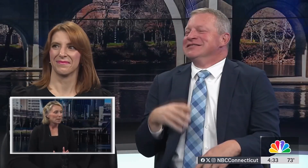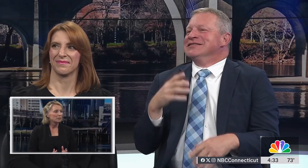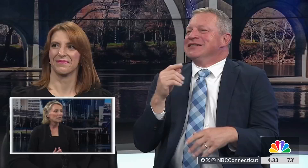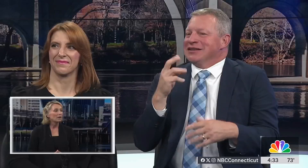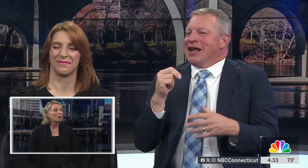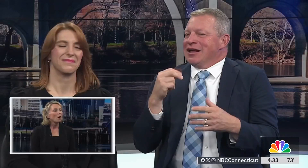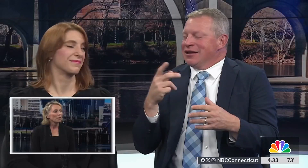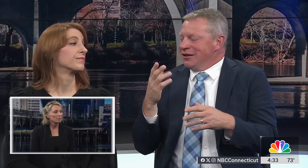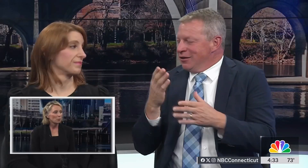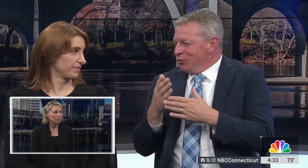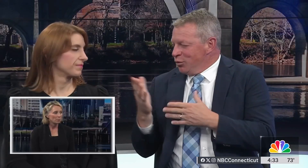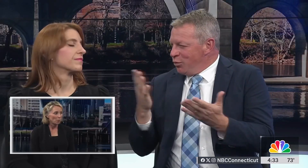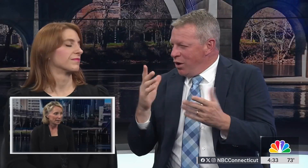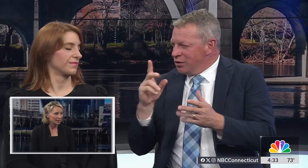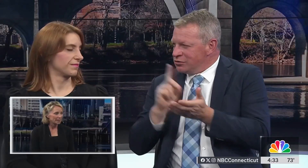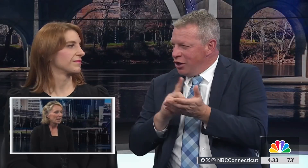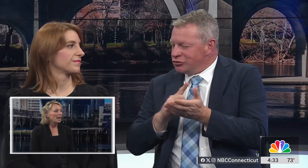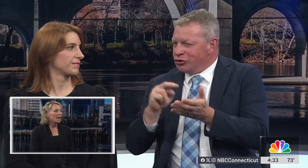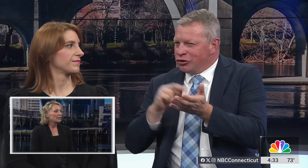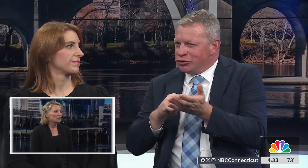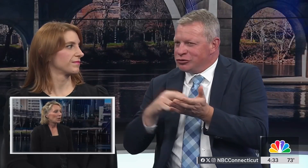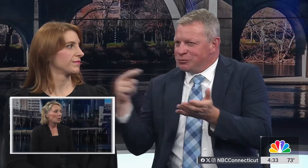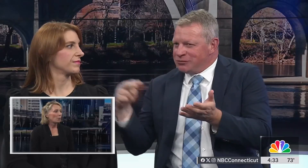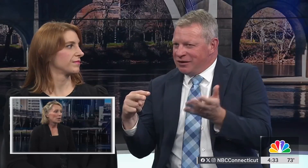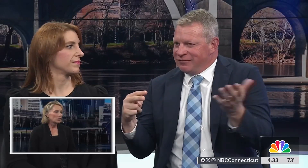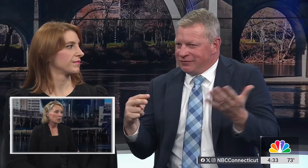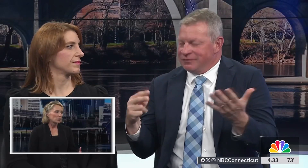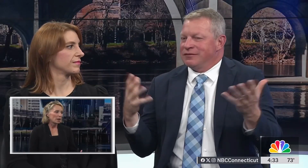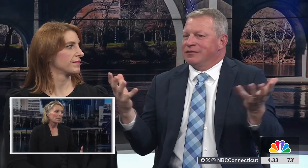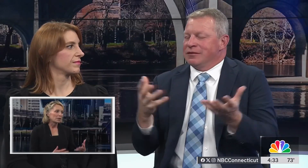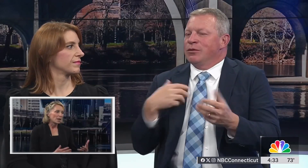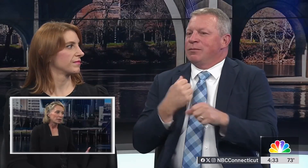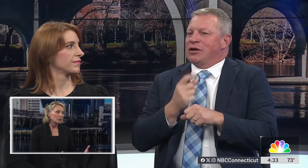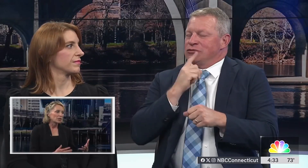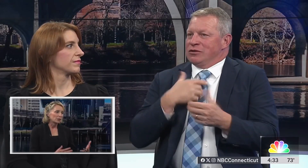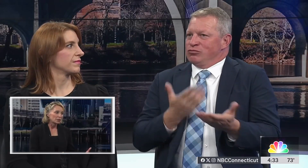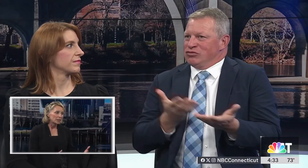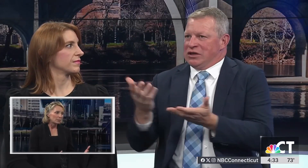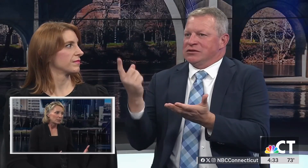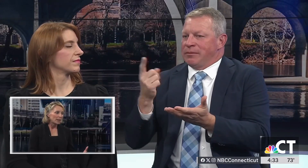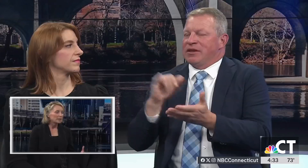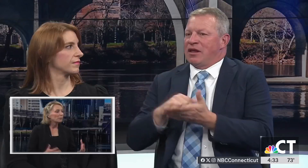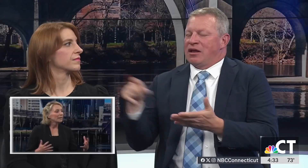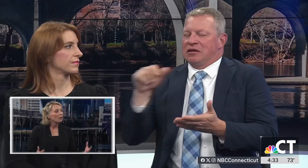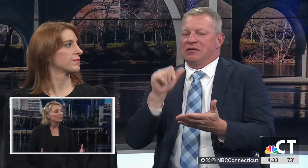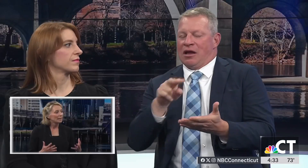this video, because obviously, the training video cannot be too long, but we have a little bit